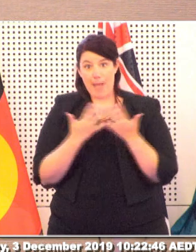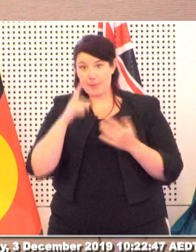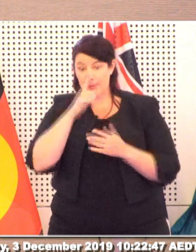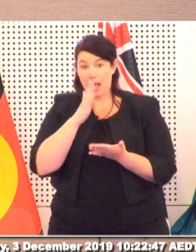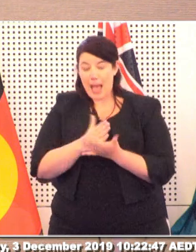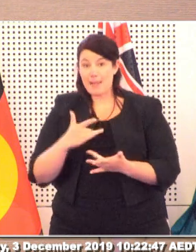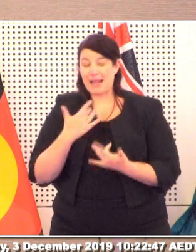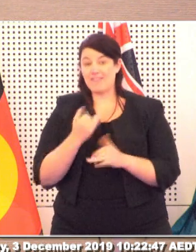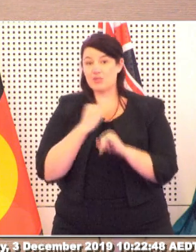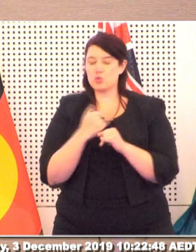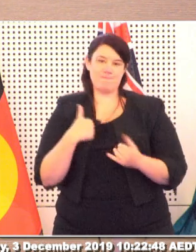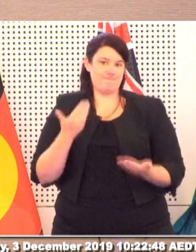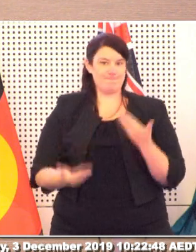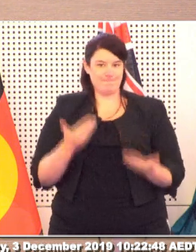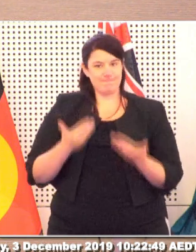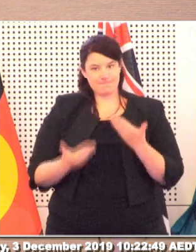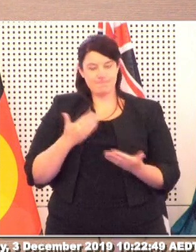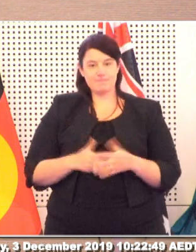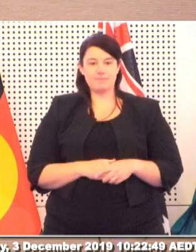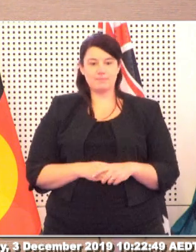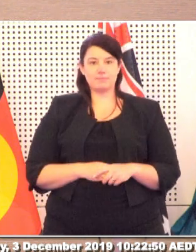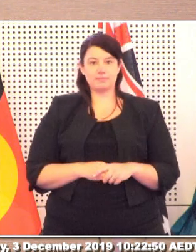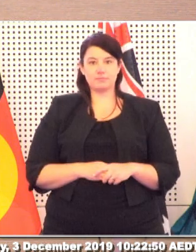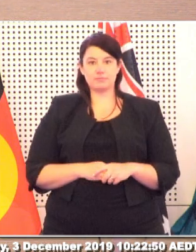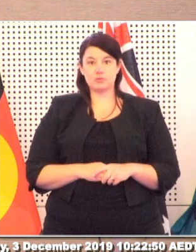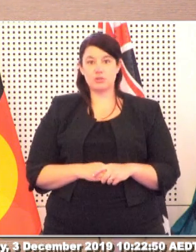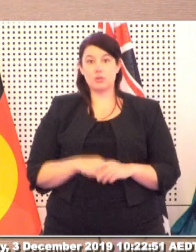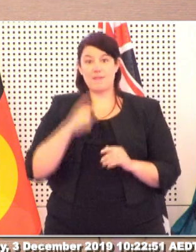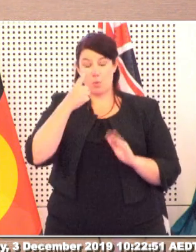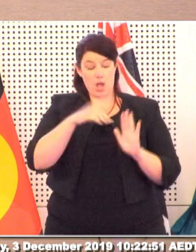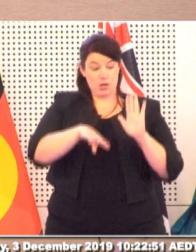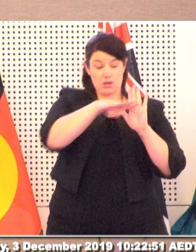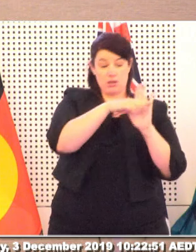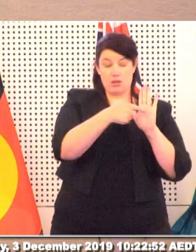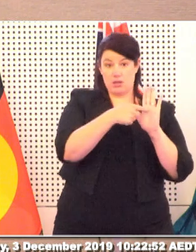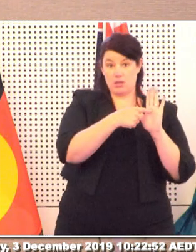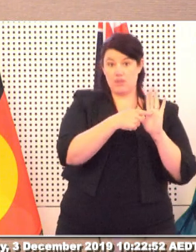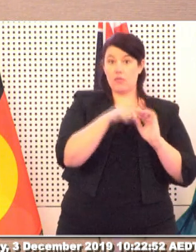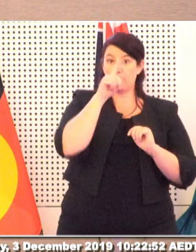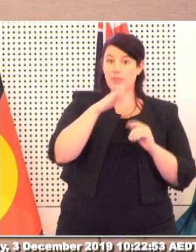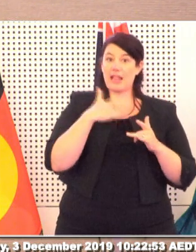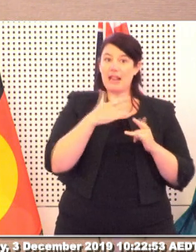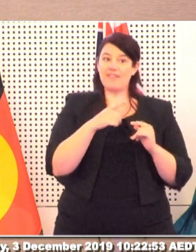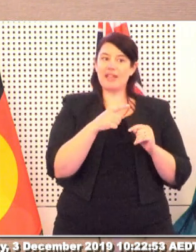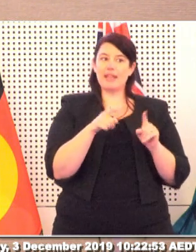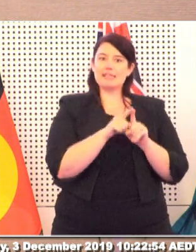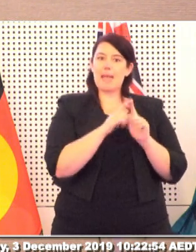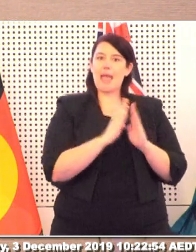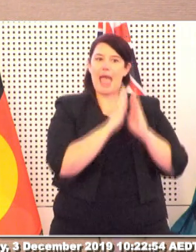So they have one criteria for people living in domestic size facilities,